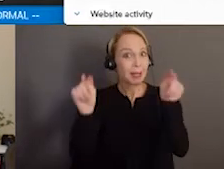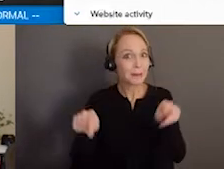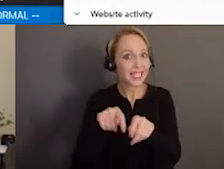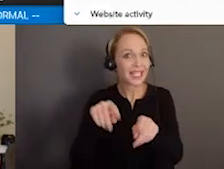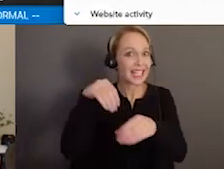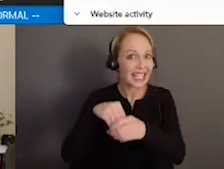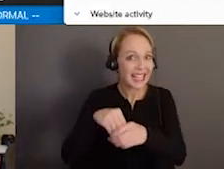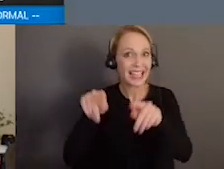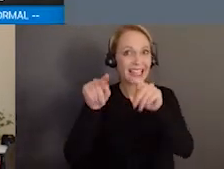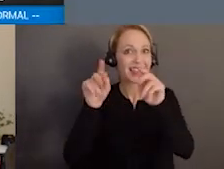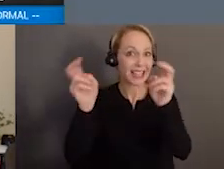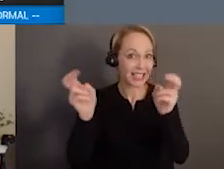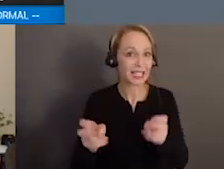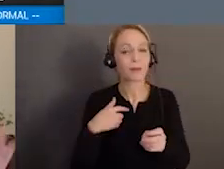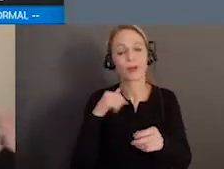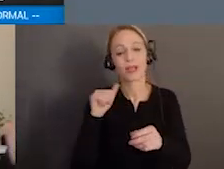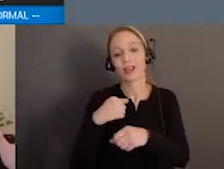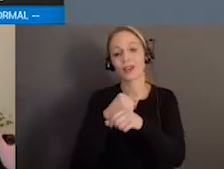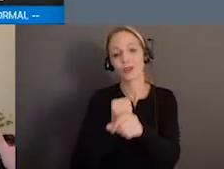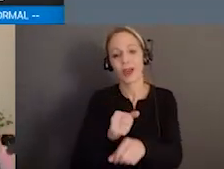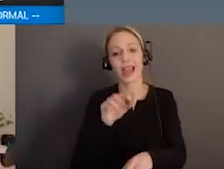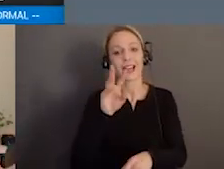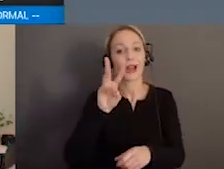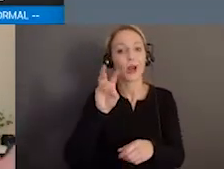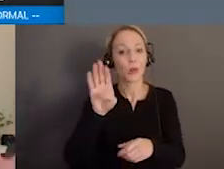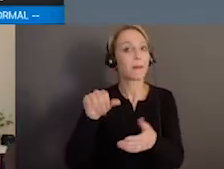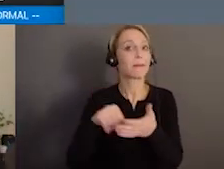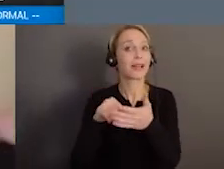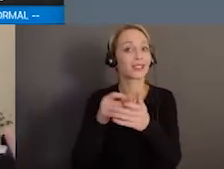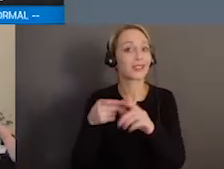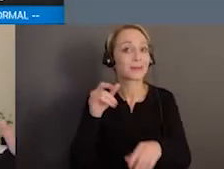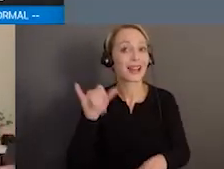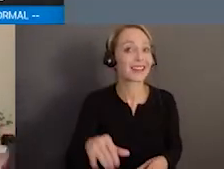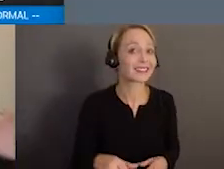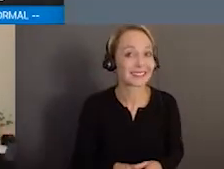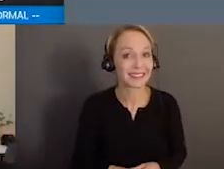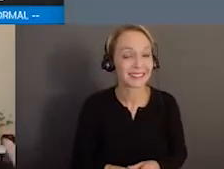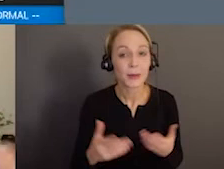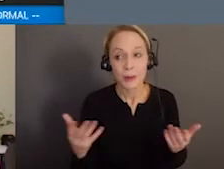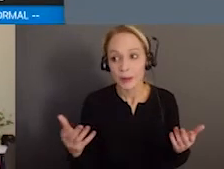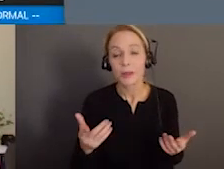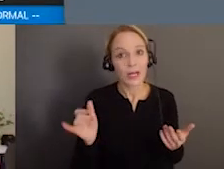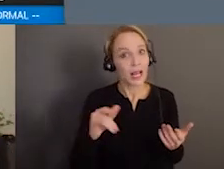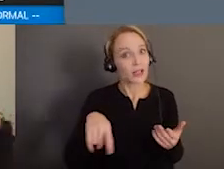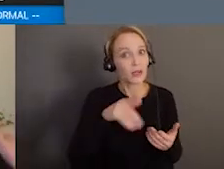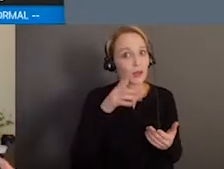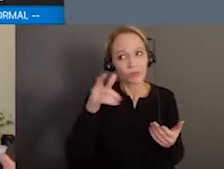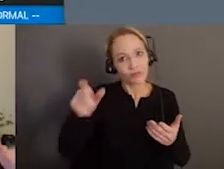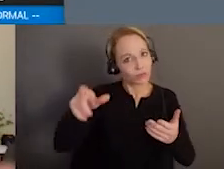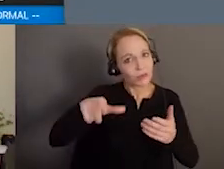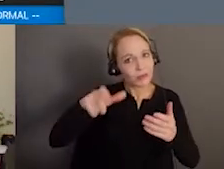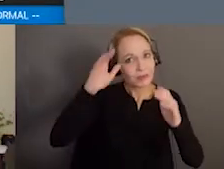EVERYTHING GREAT. SO AS YOU WOULD EXPECT, BUILD THE PROJECT, GETS